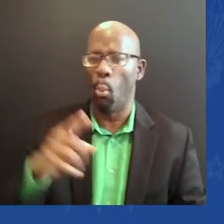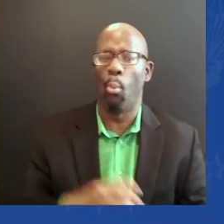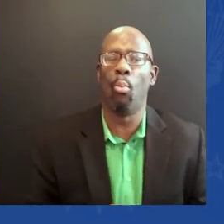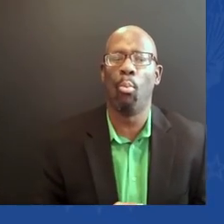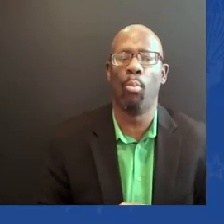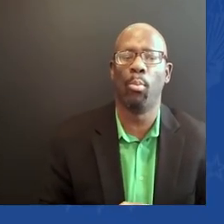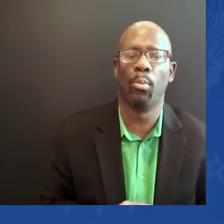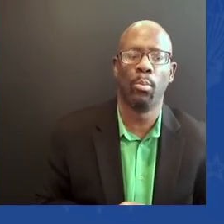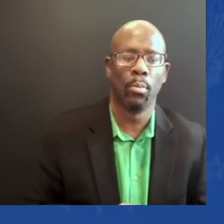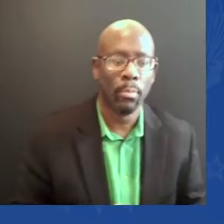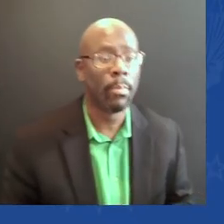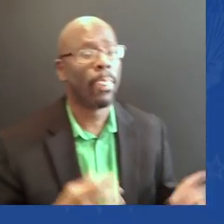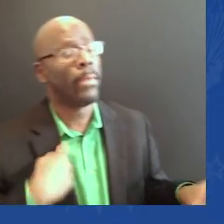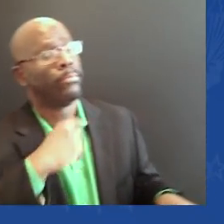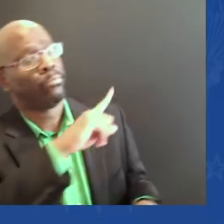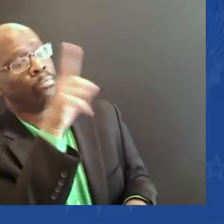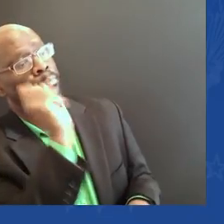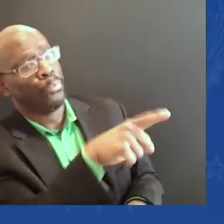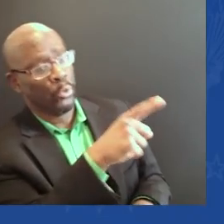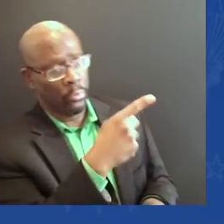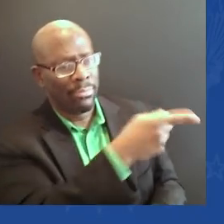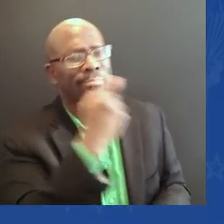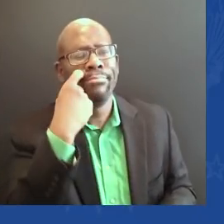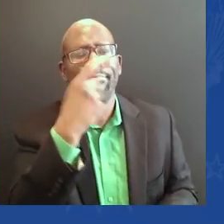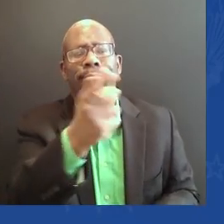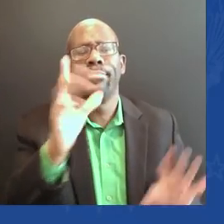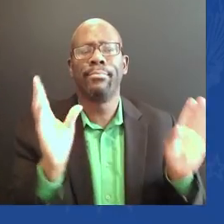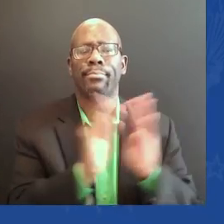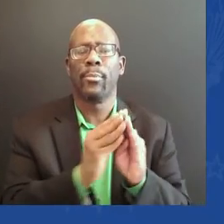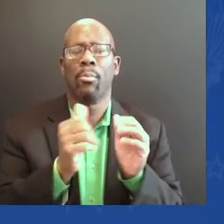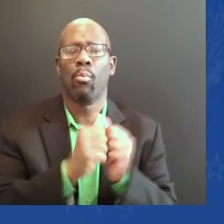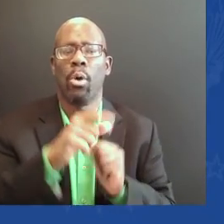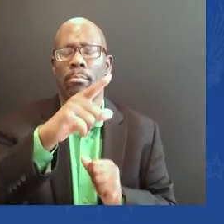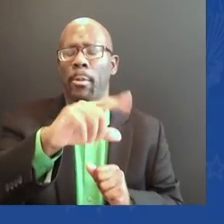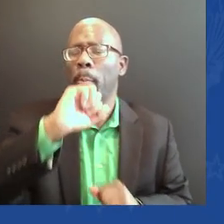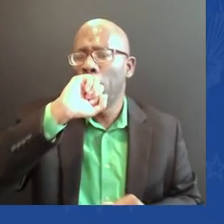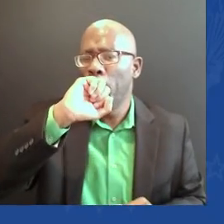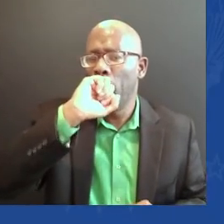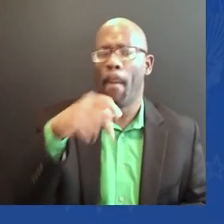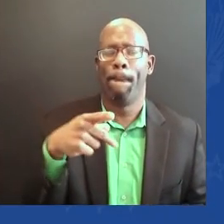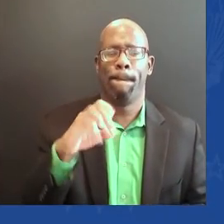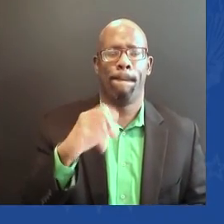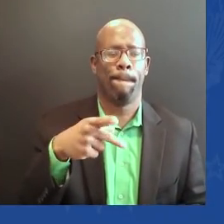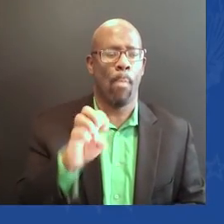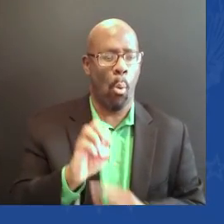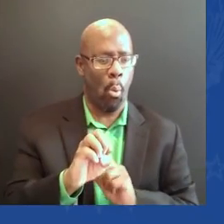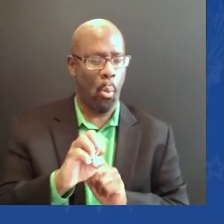are seeing something play out that has never happened before: this split in the conservative wing of the Catholic Church